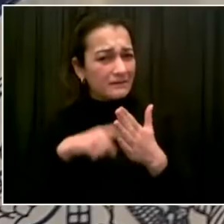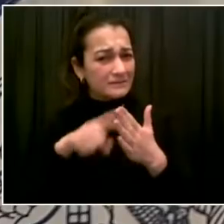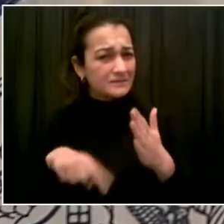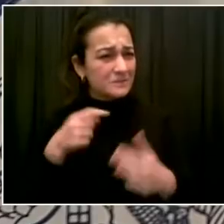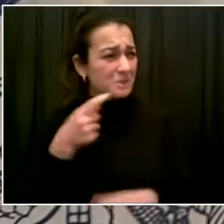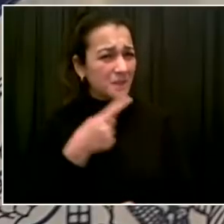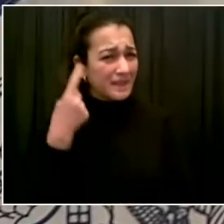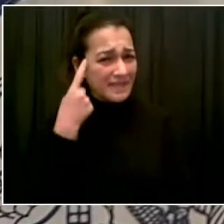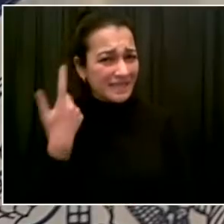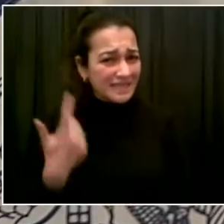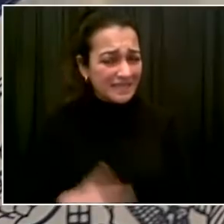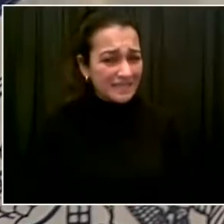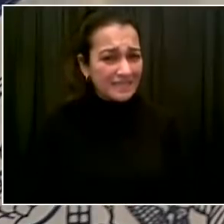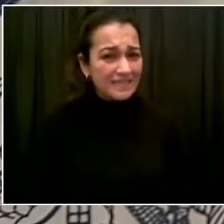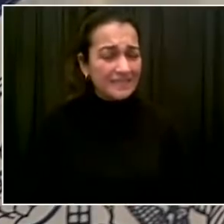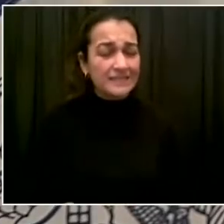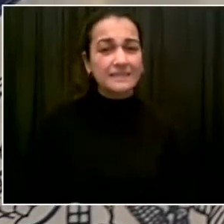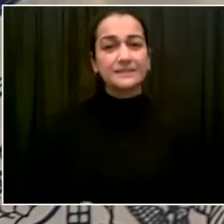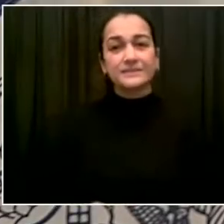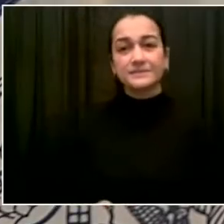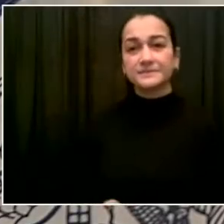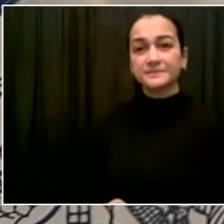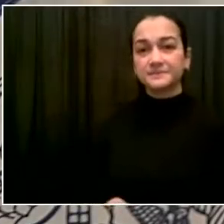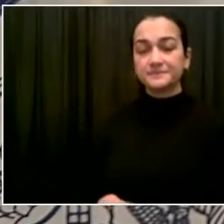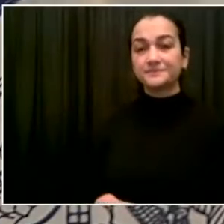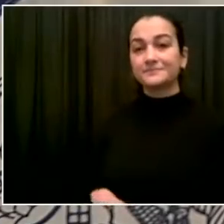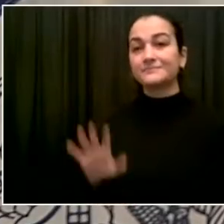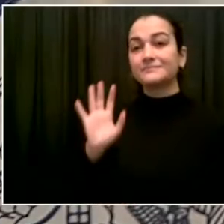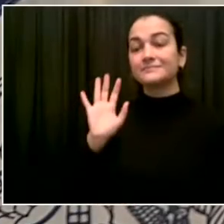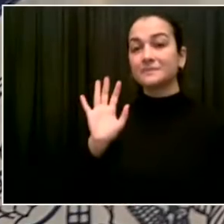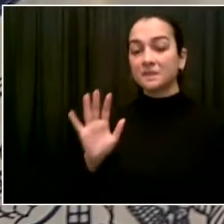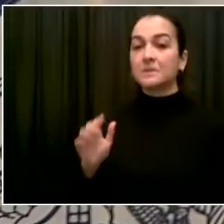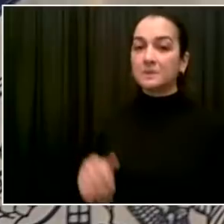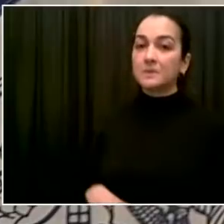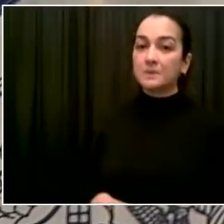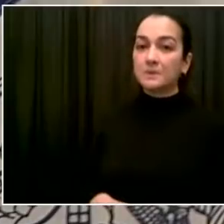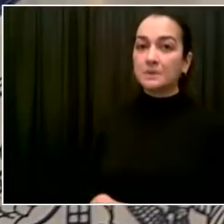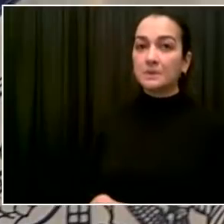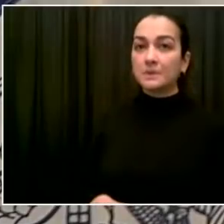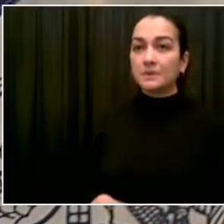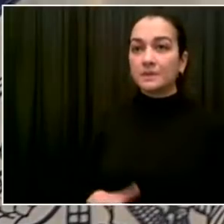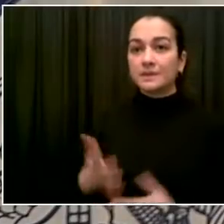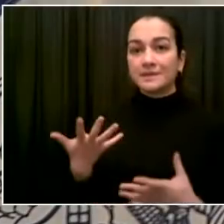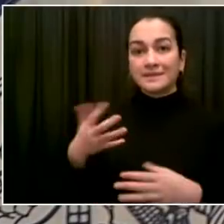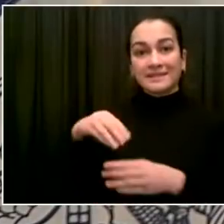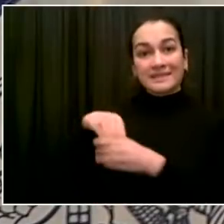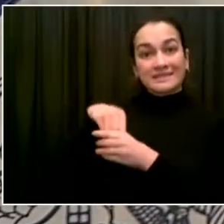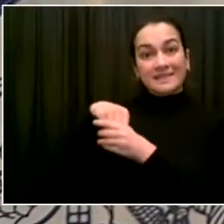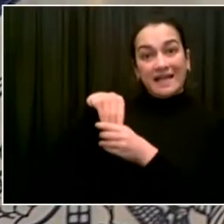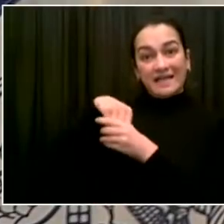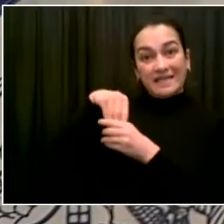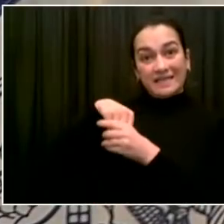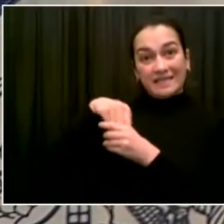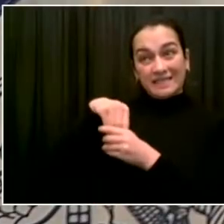YOU HAVE A VACCINE MANDATE INDOOR ENTERTAINMENT.